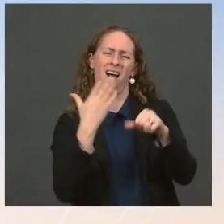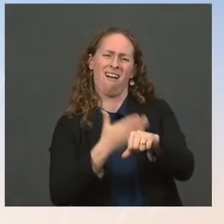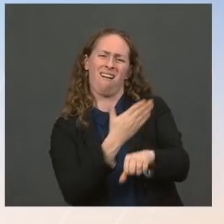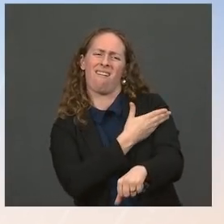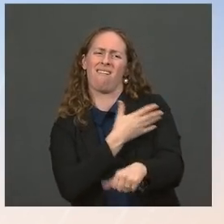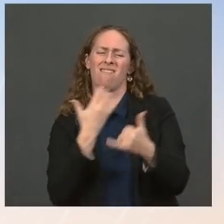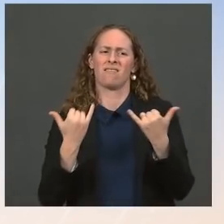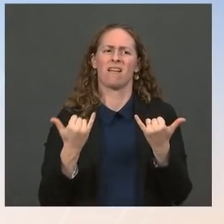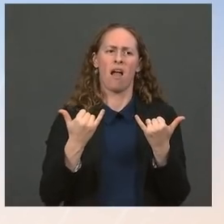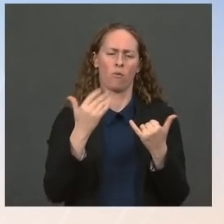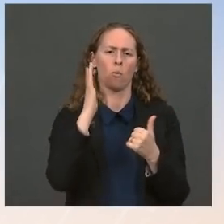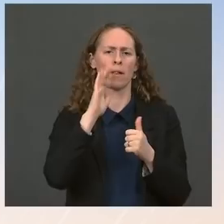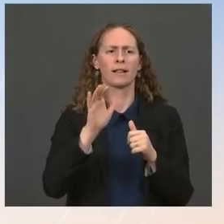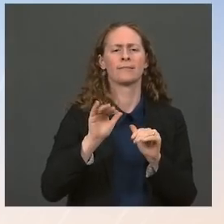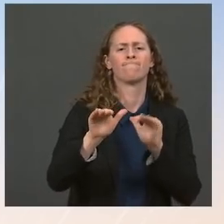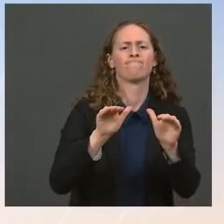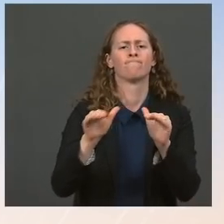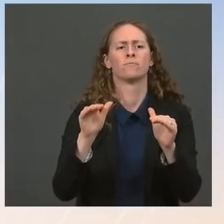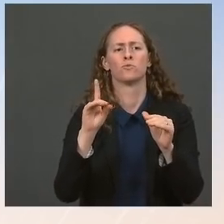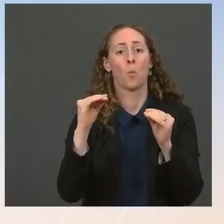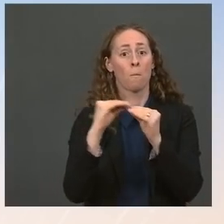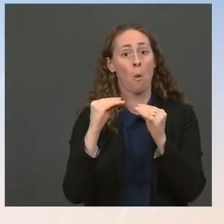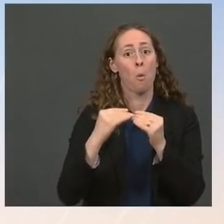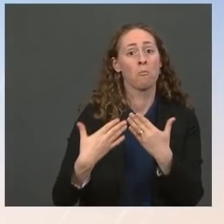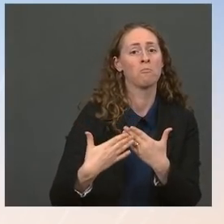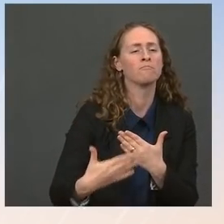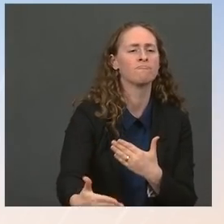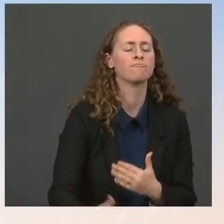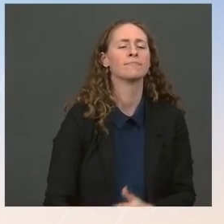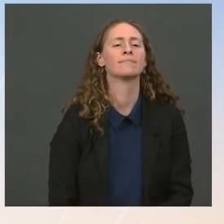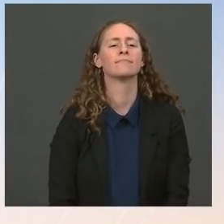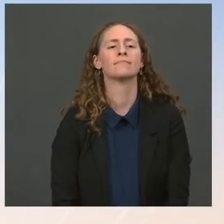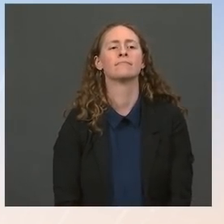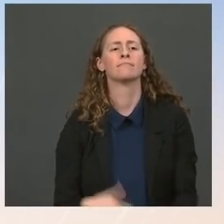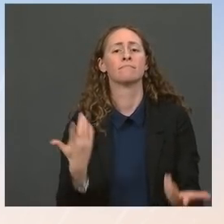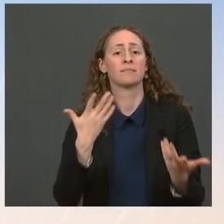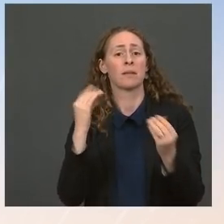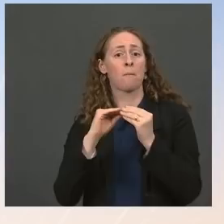to be done as we're looking to increase the shipment of goods moving more quickly.